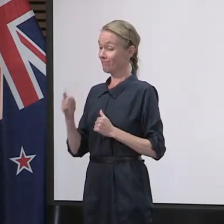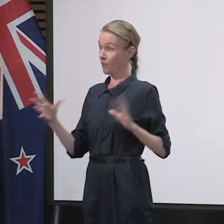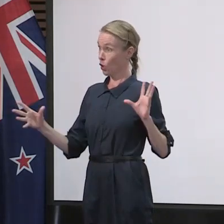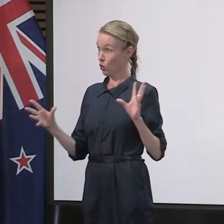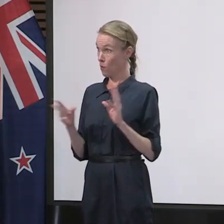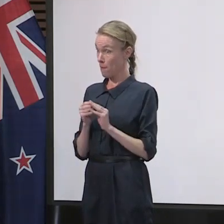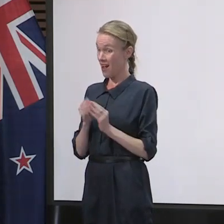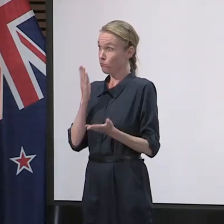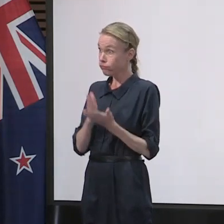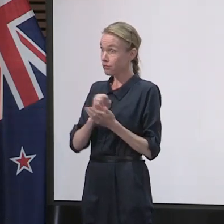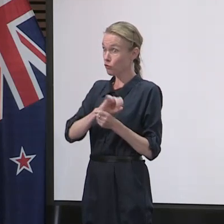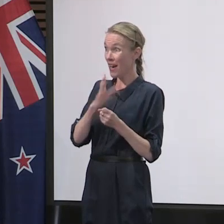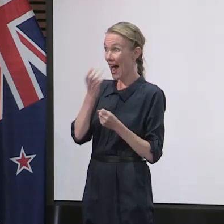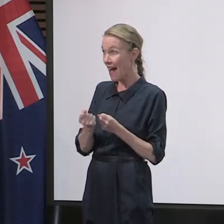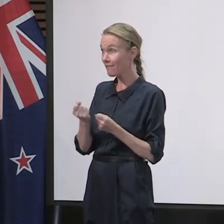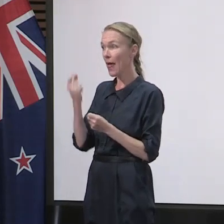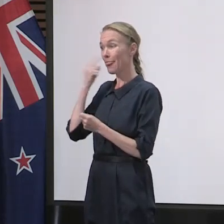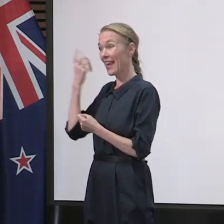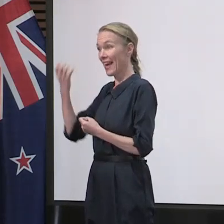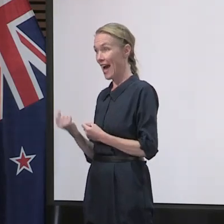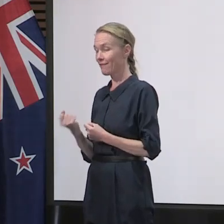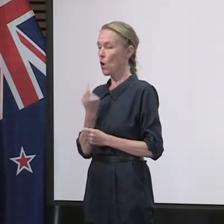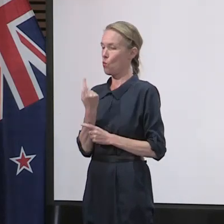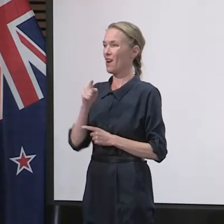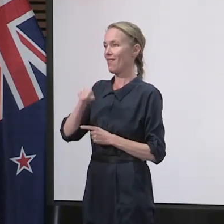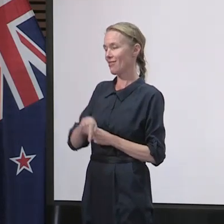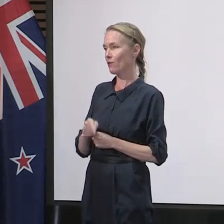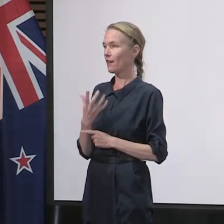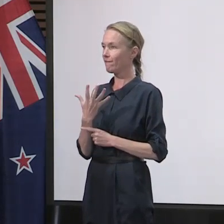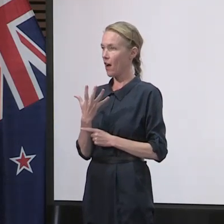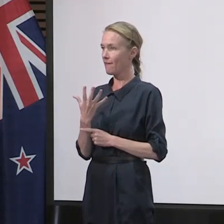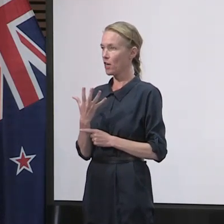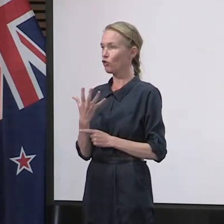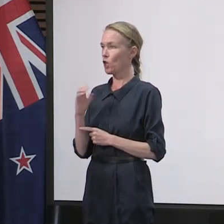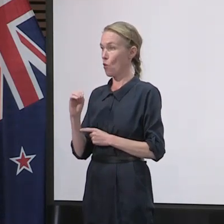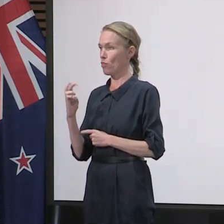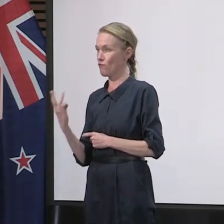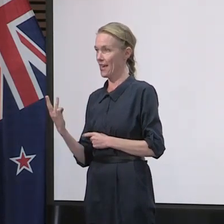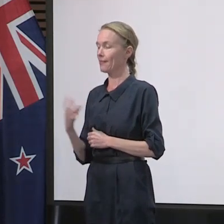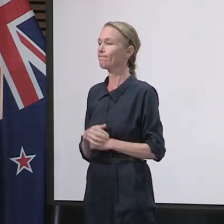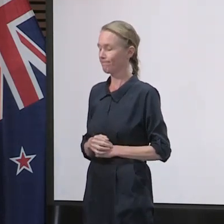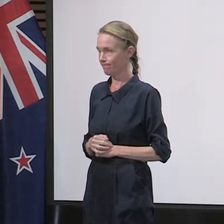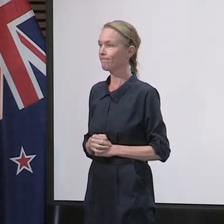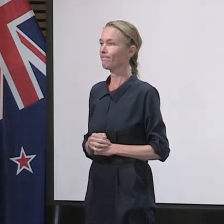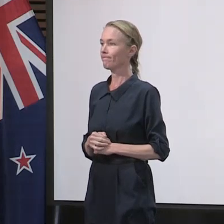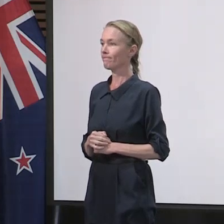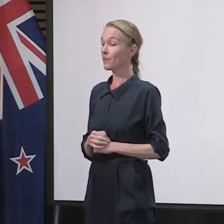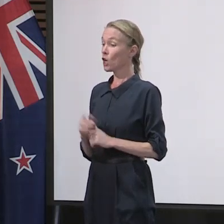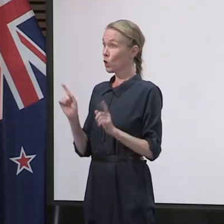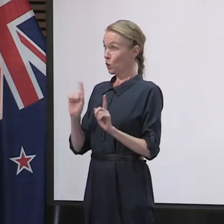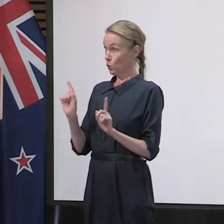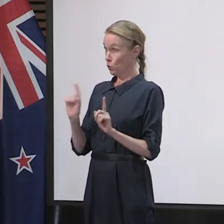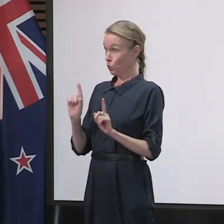confirmed cases remains at